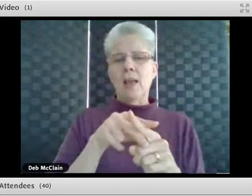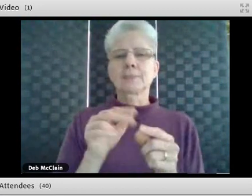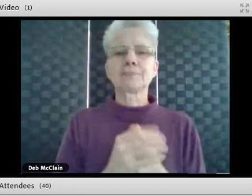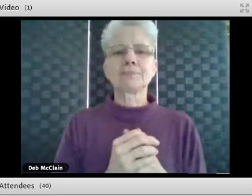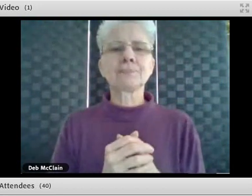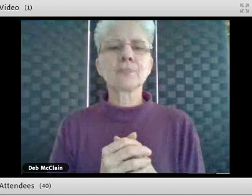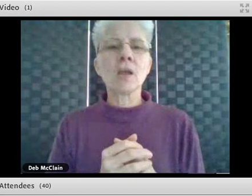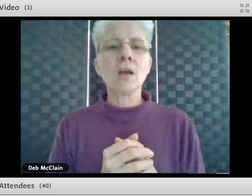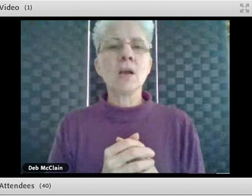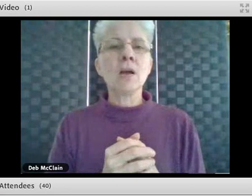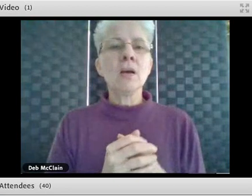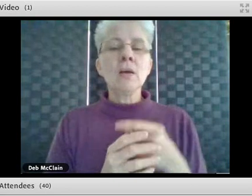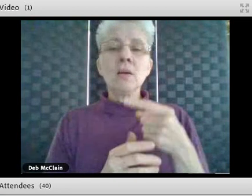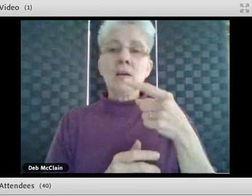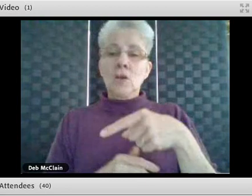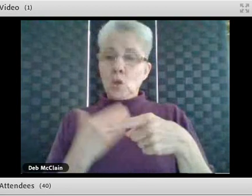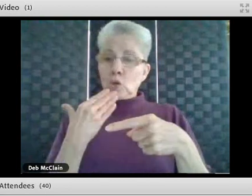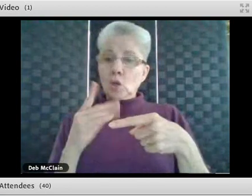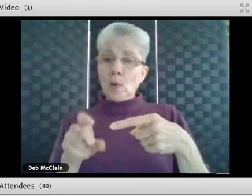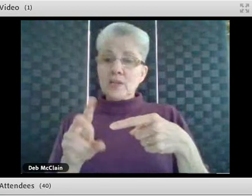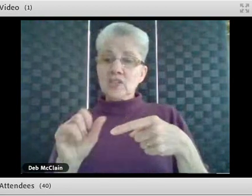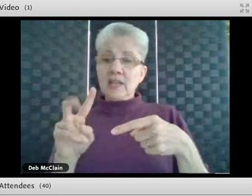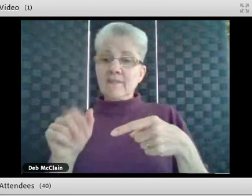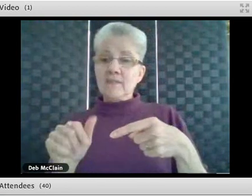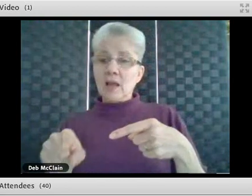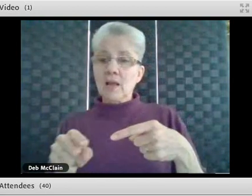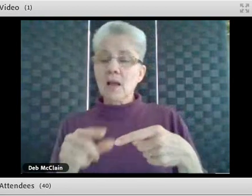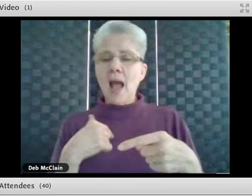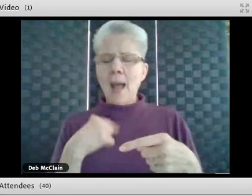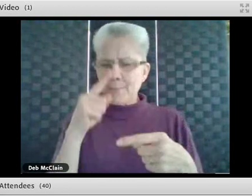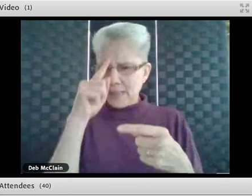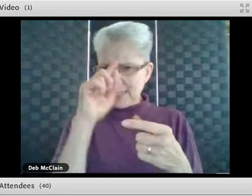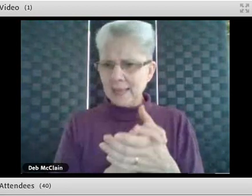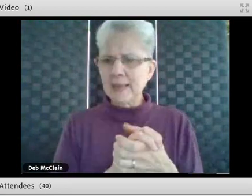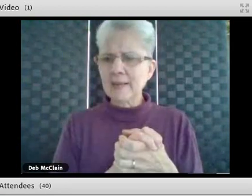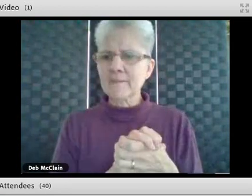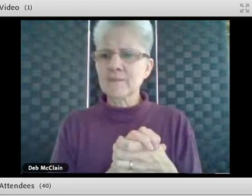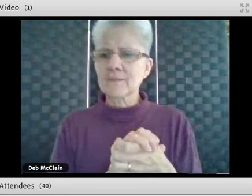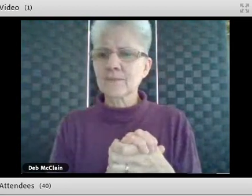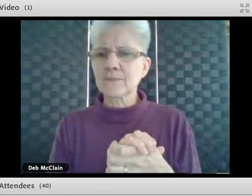Oh, and, Eva, good question. So, I believe -- and I need to double-check...